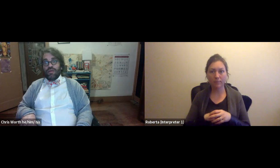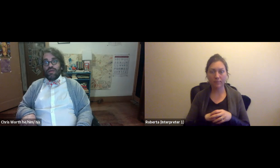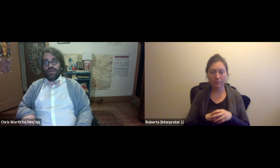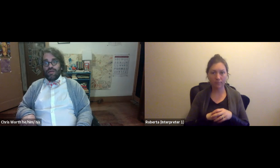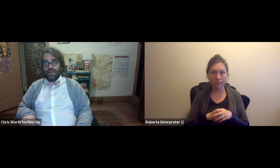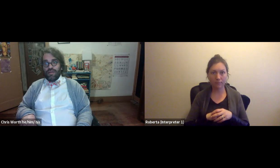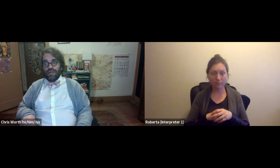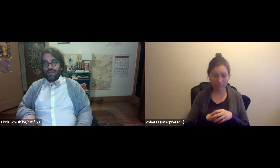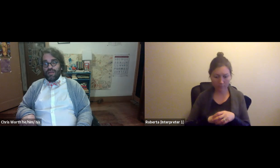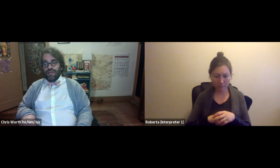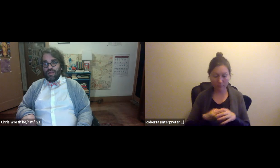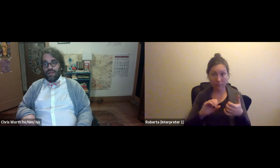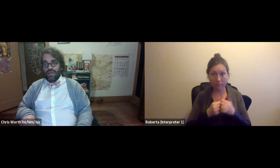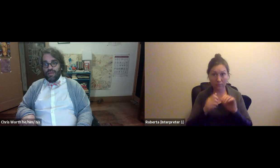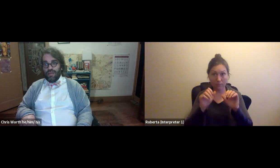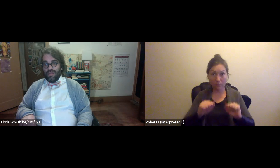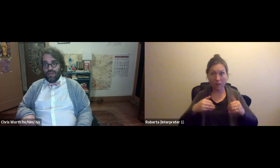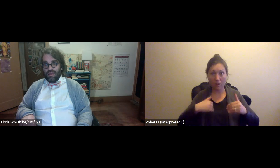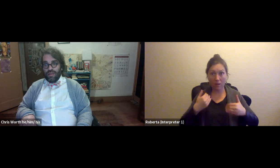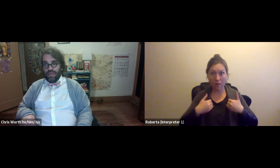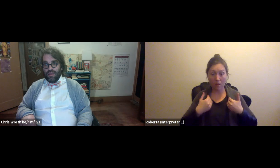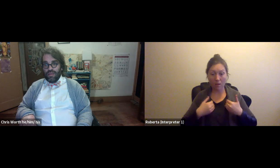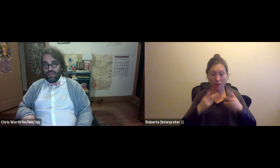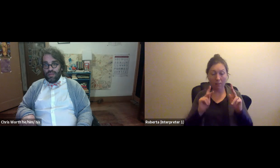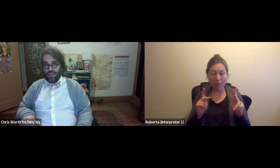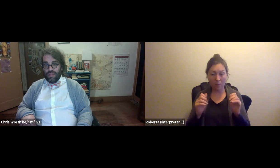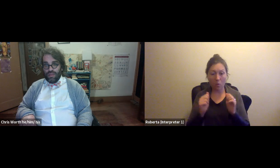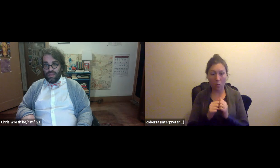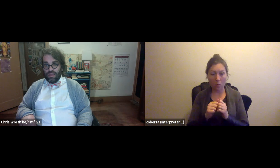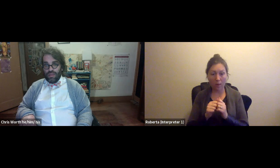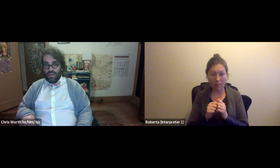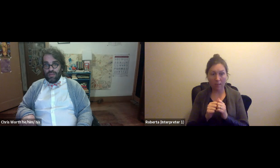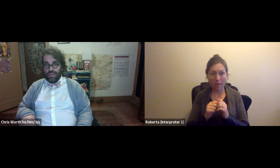How can young people, particularly those with physical and mobility disabilities embrace their